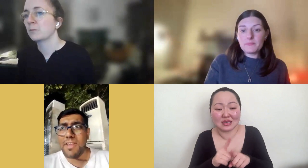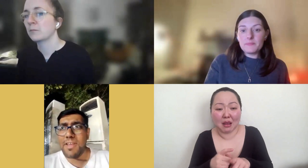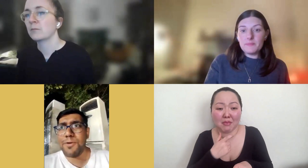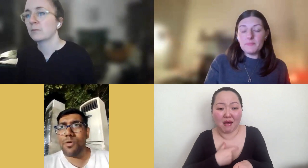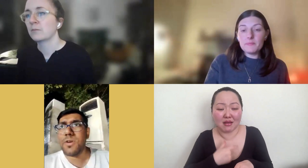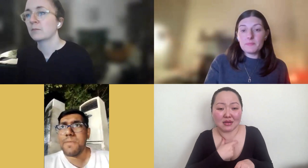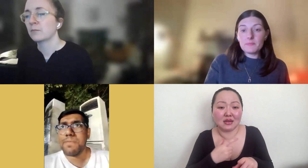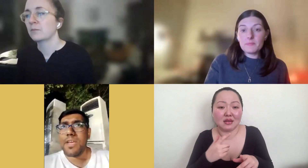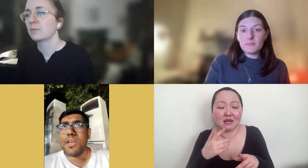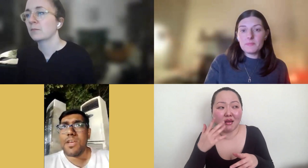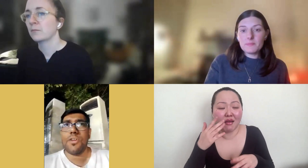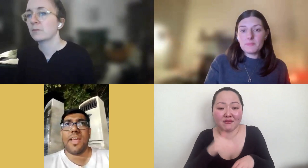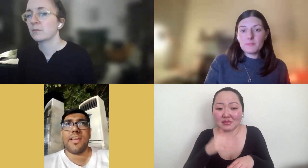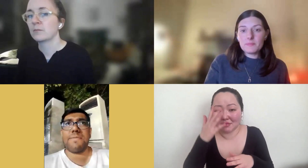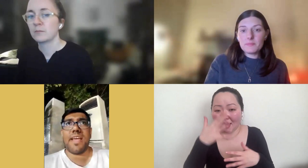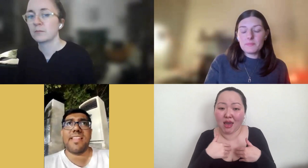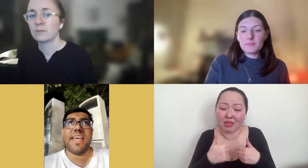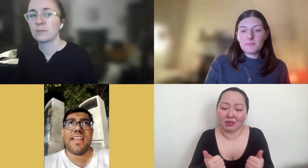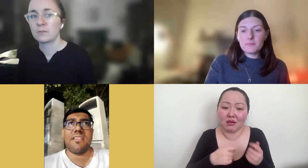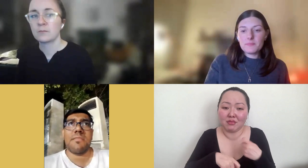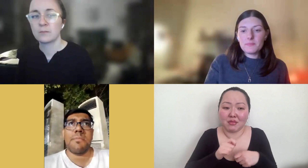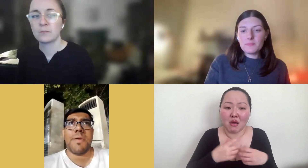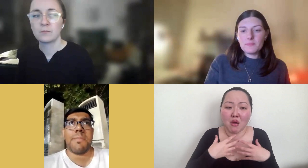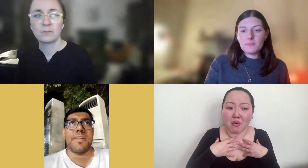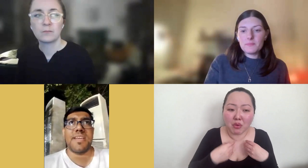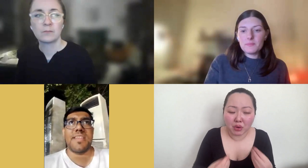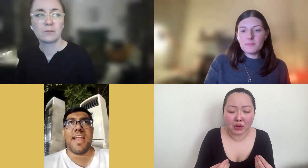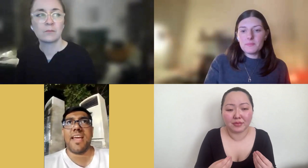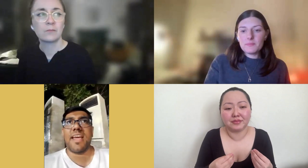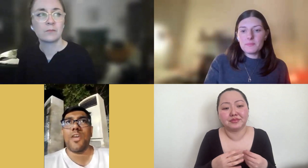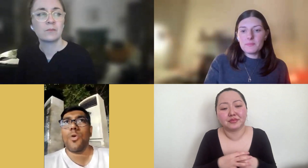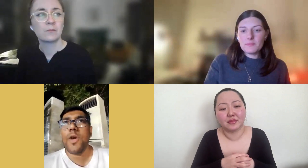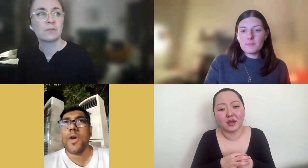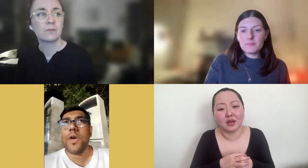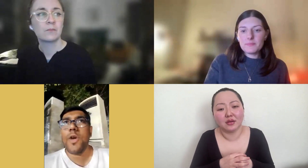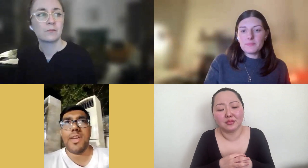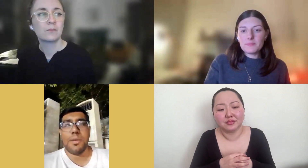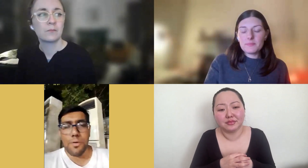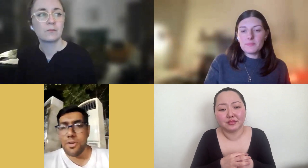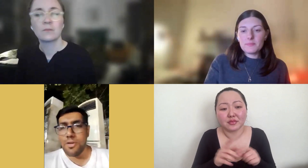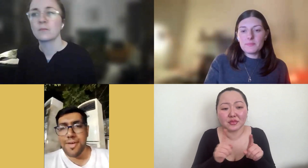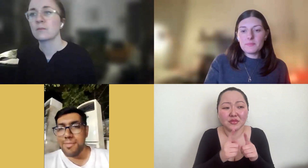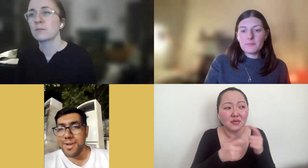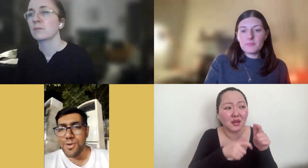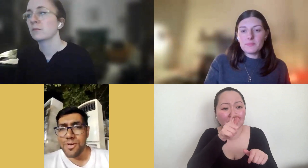Even if you - you know like, people will say - are you going to be able to support your family